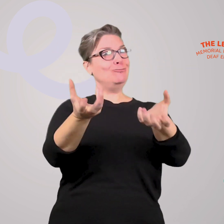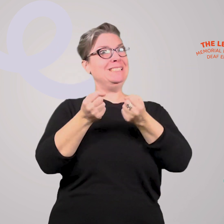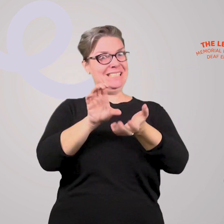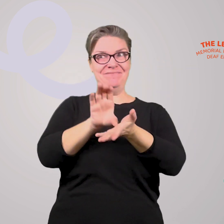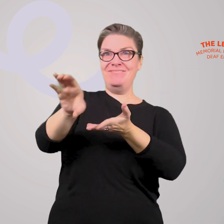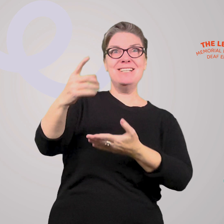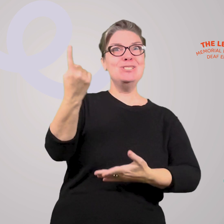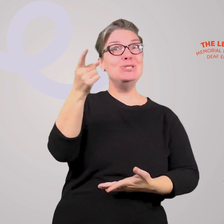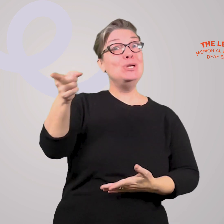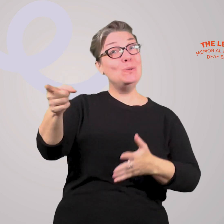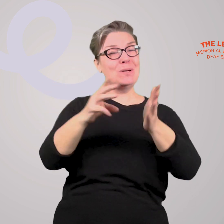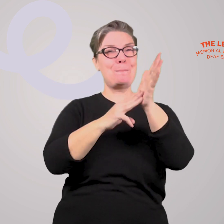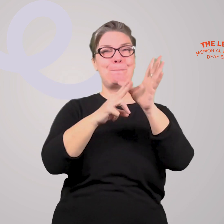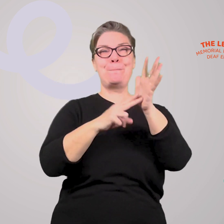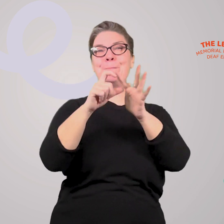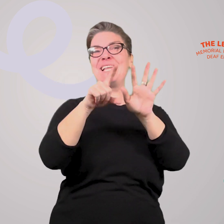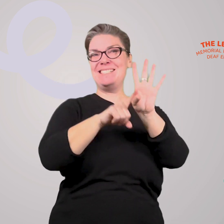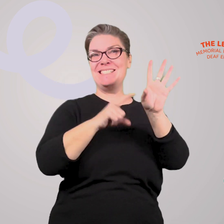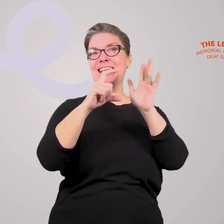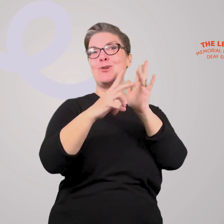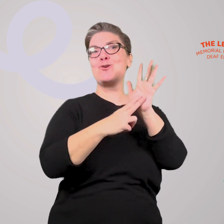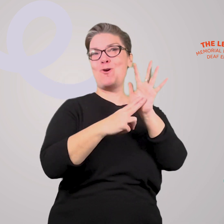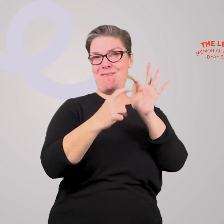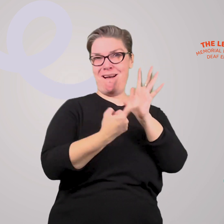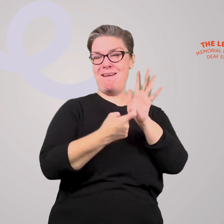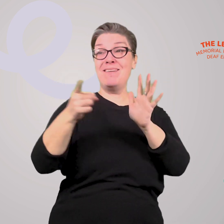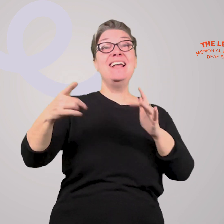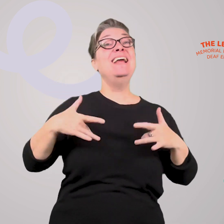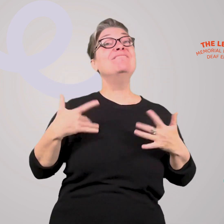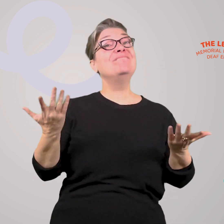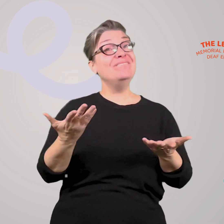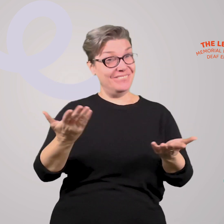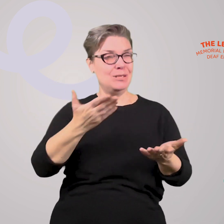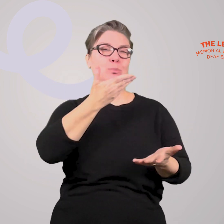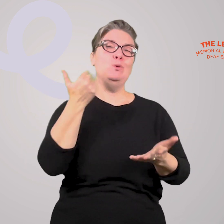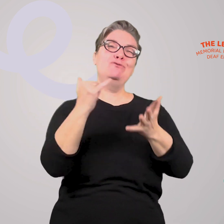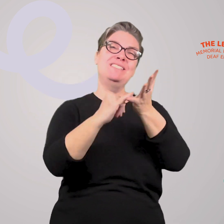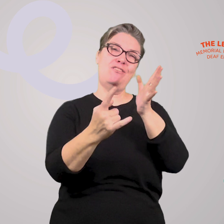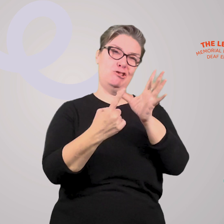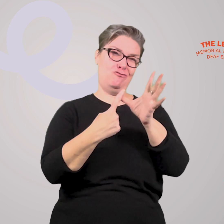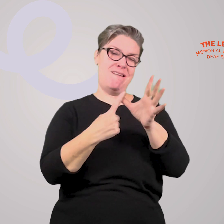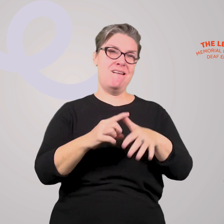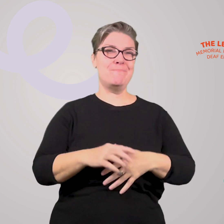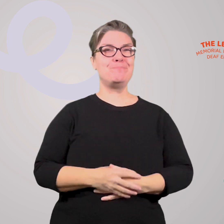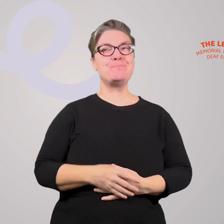The first successful recipient of the fund was Mandy Conner who lives in beautiful South Australia.